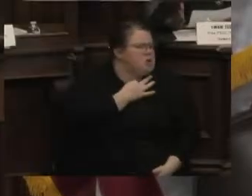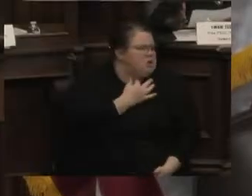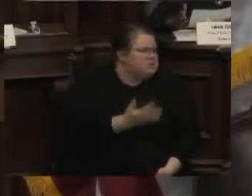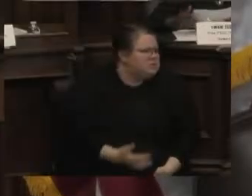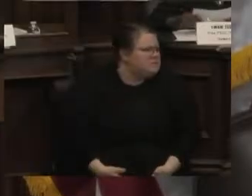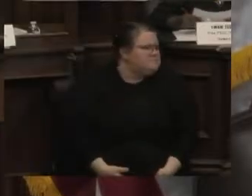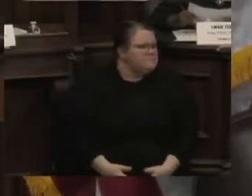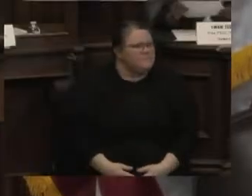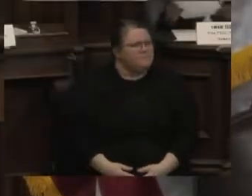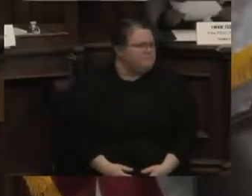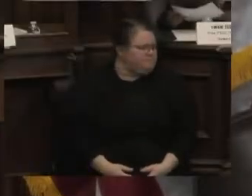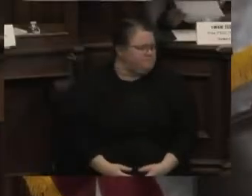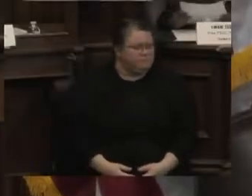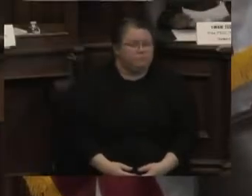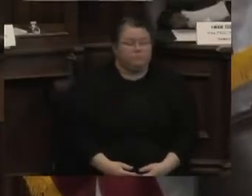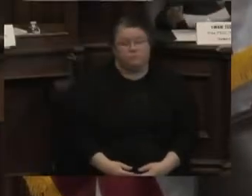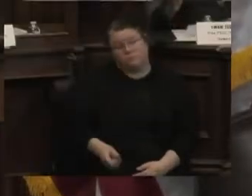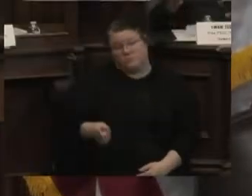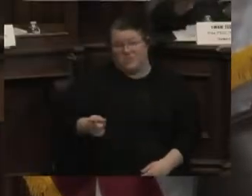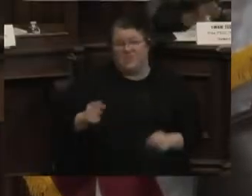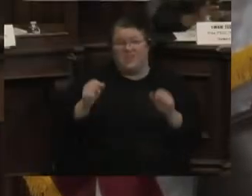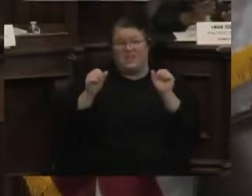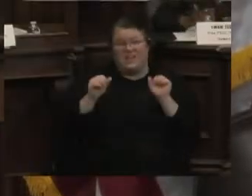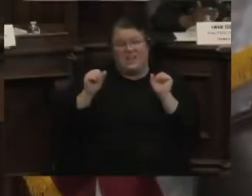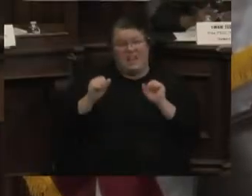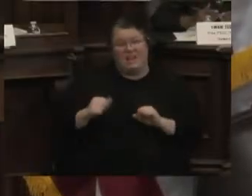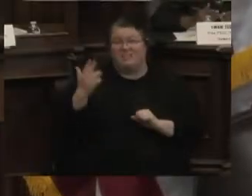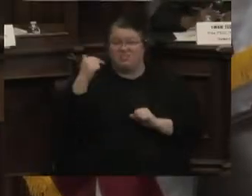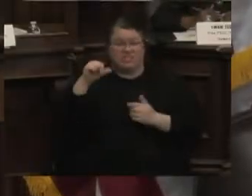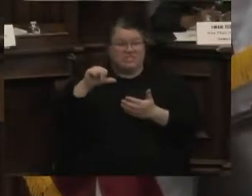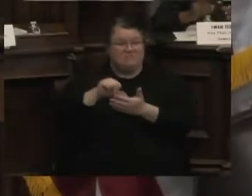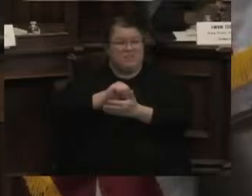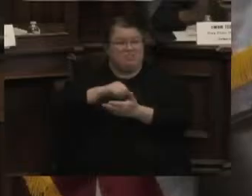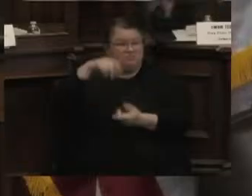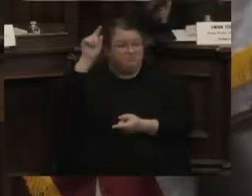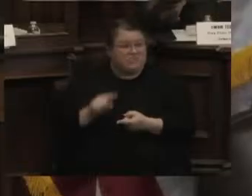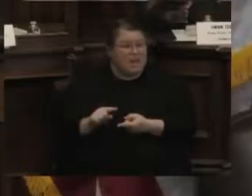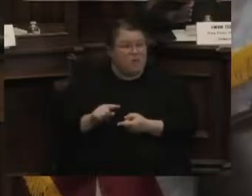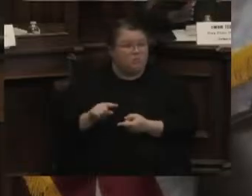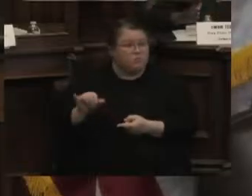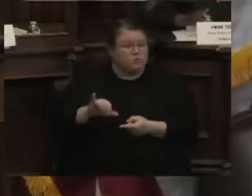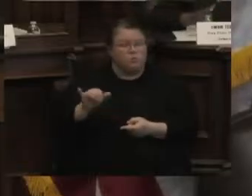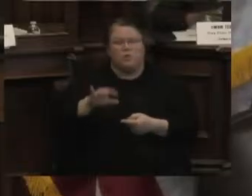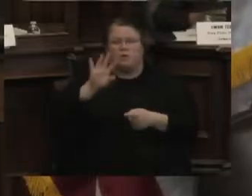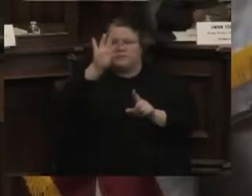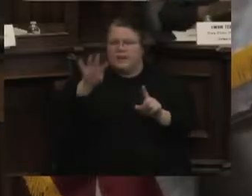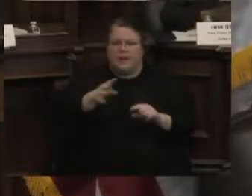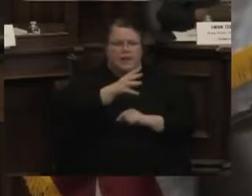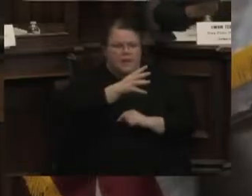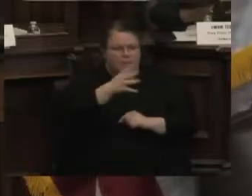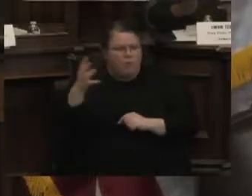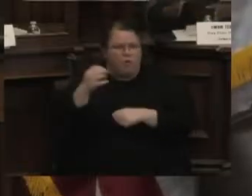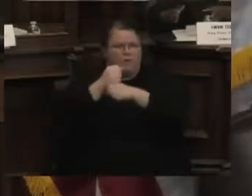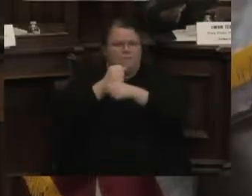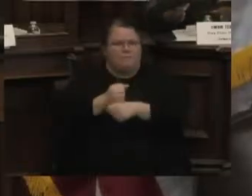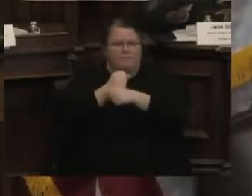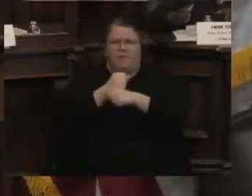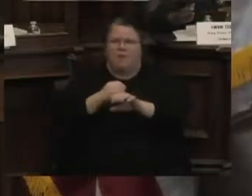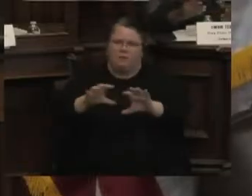the space. So I, I'm also curious, is there, is there a capacity to, to shorten this